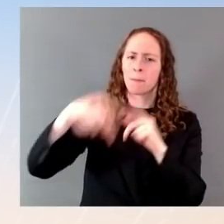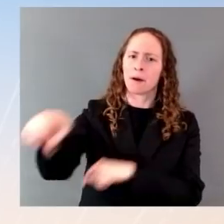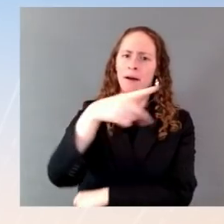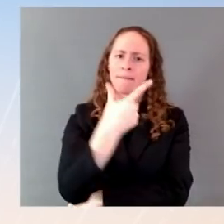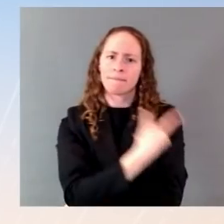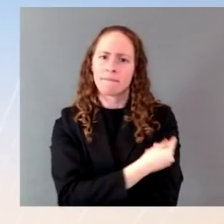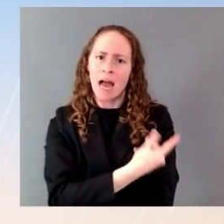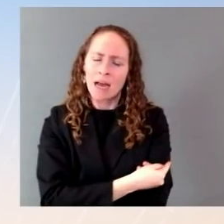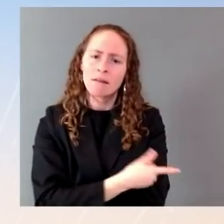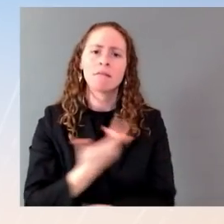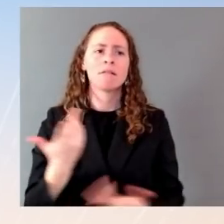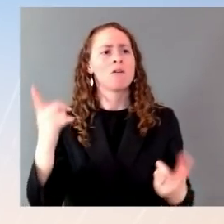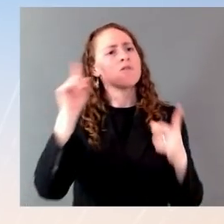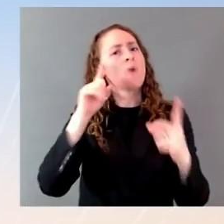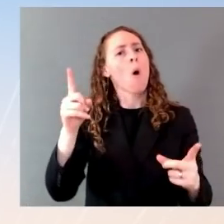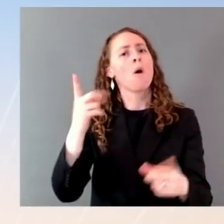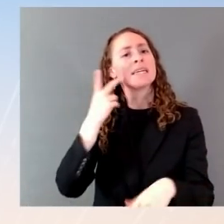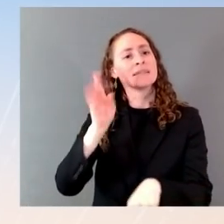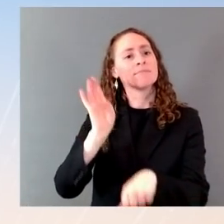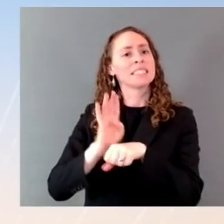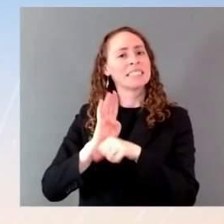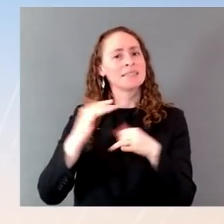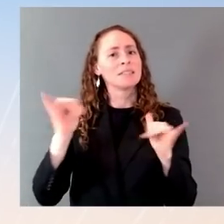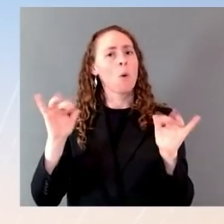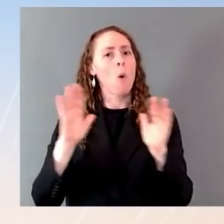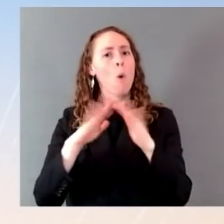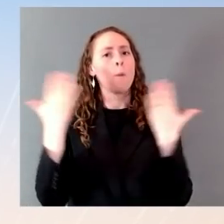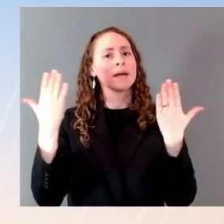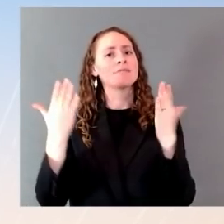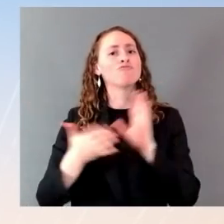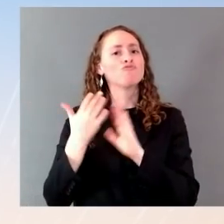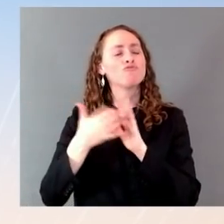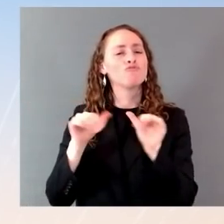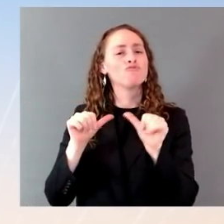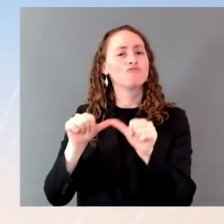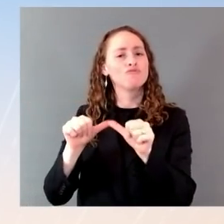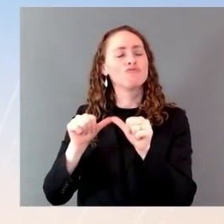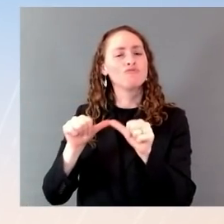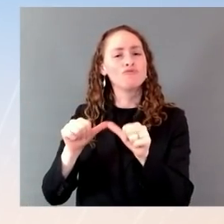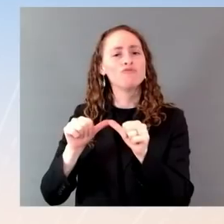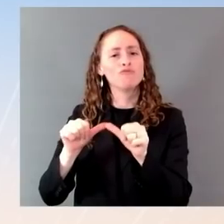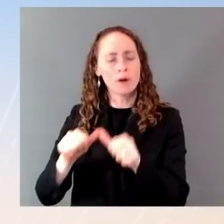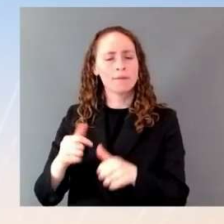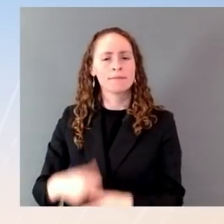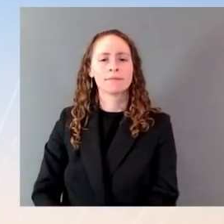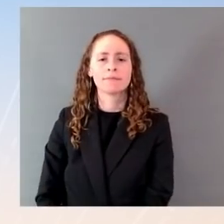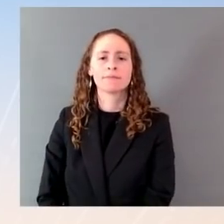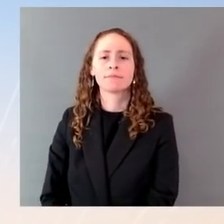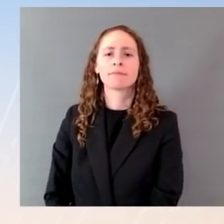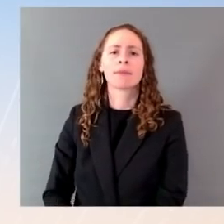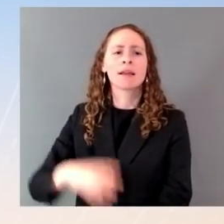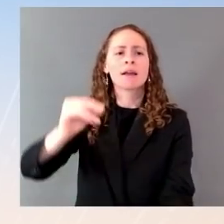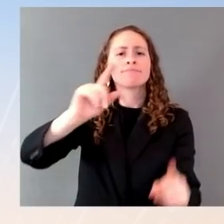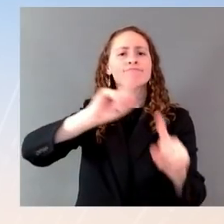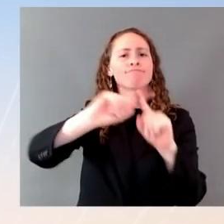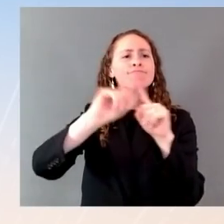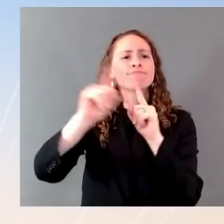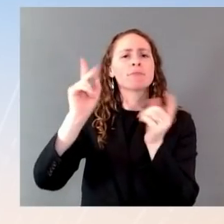that similar measures will protect their workforce, protect their customers, and protect our communities. I'd also note that a number of businesses across the country